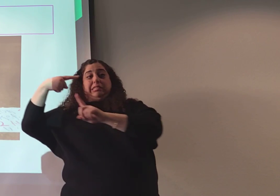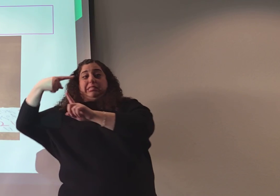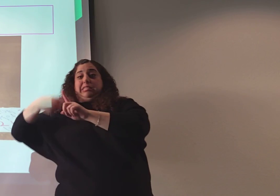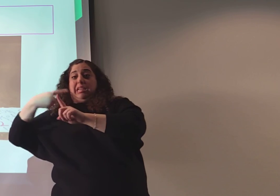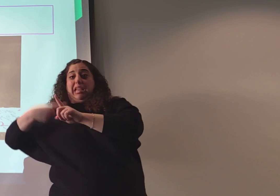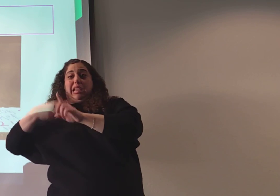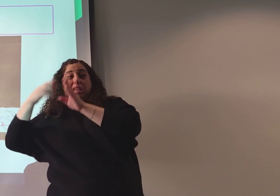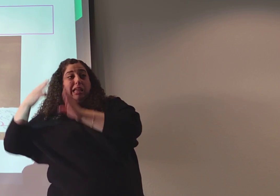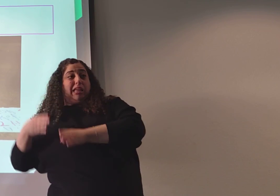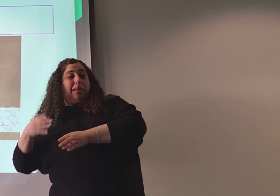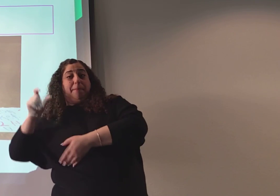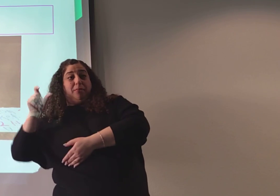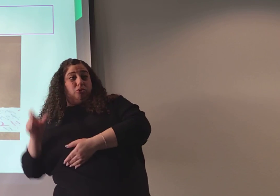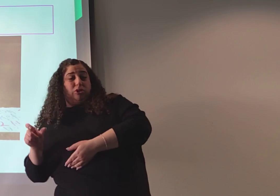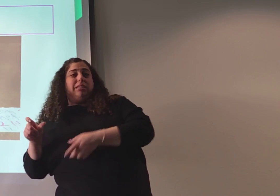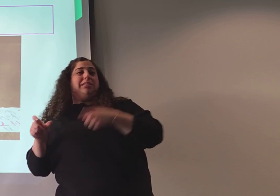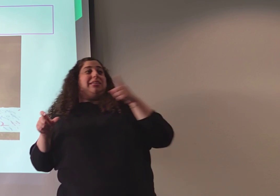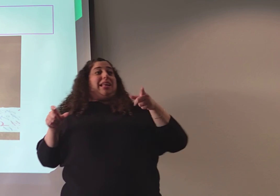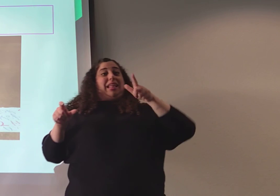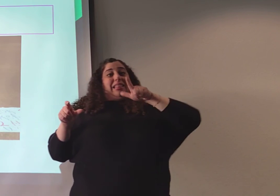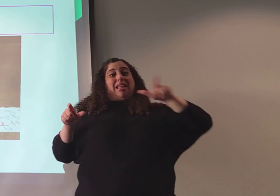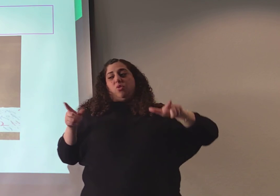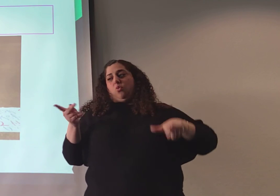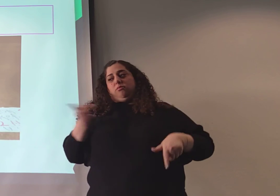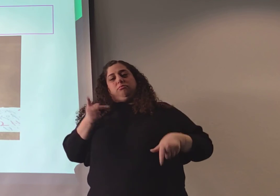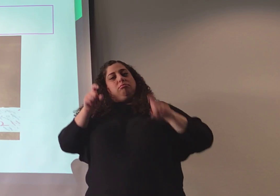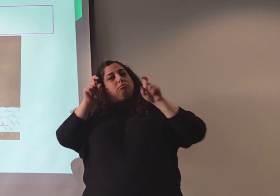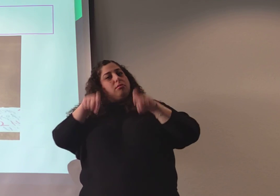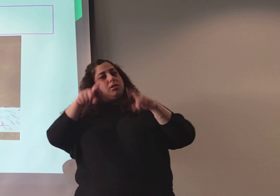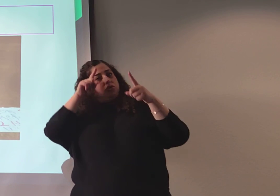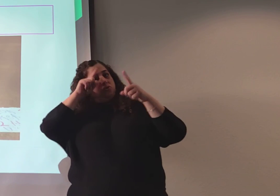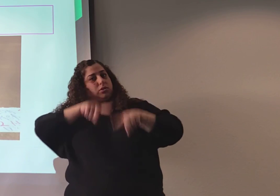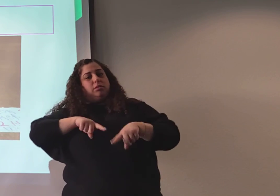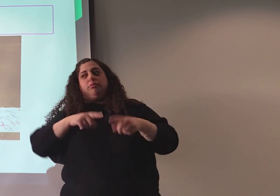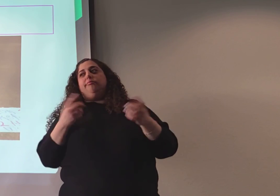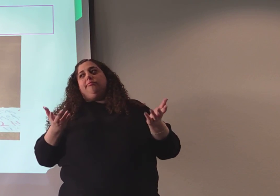For example, if you need a wheelchair, if you need a ramp to get into the house.